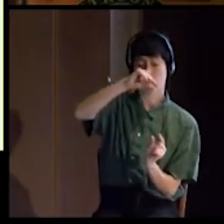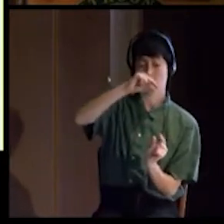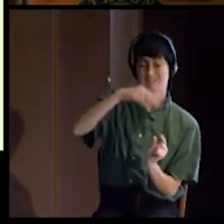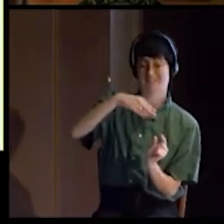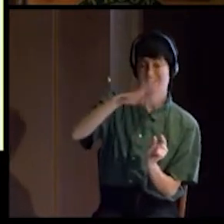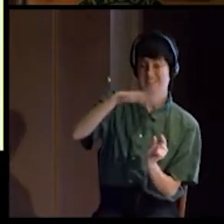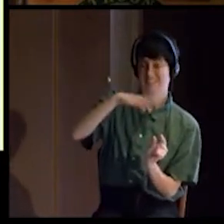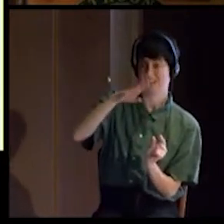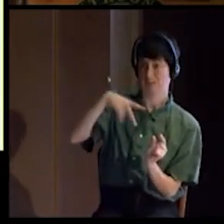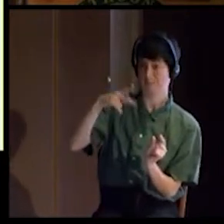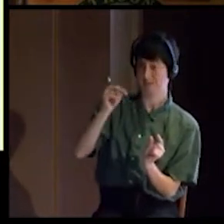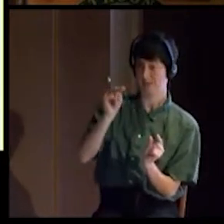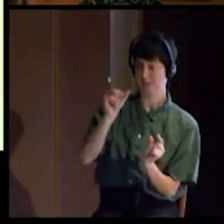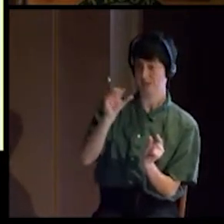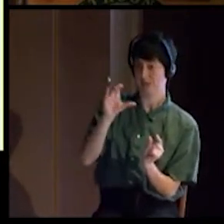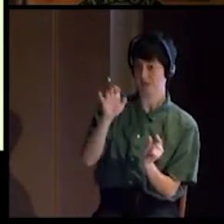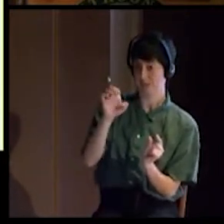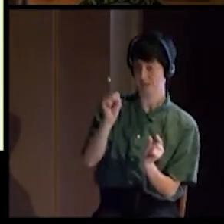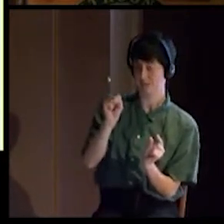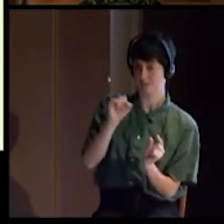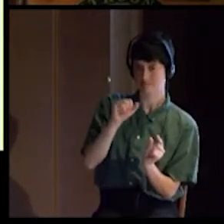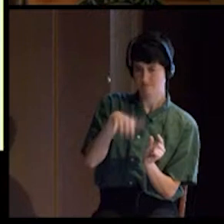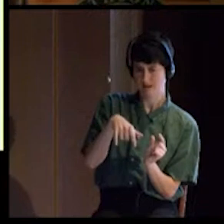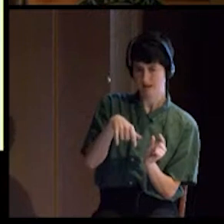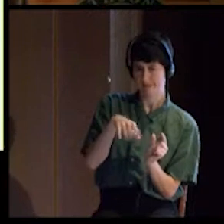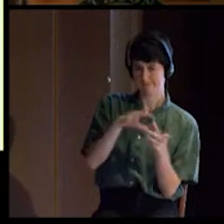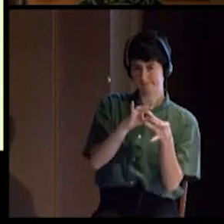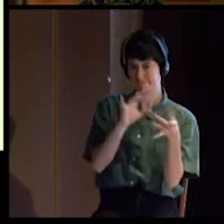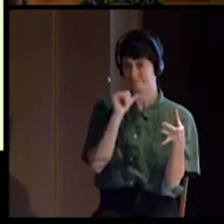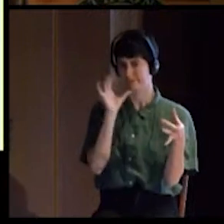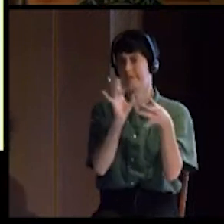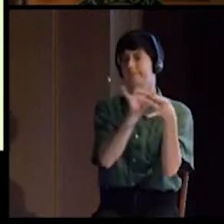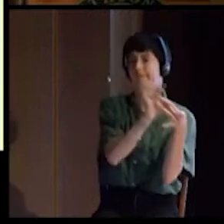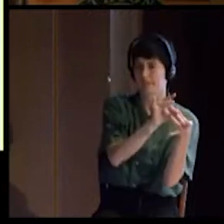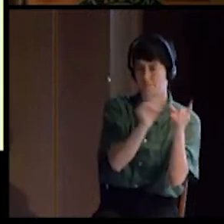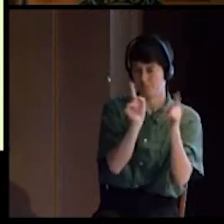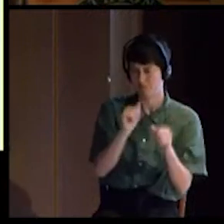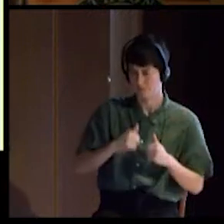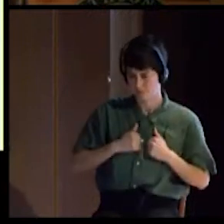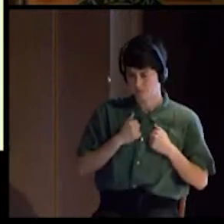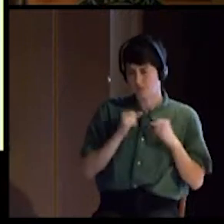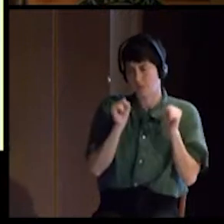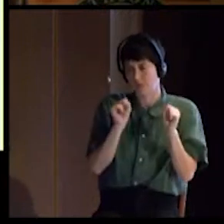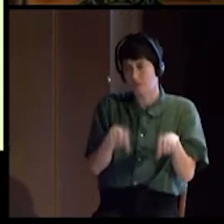they could still be white or brown or red or black, as you would probably expect.